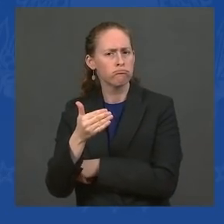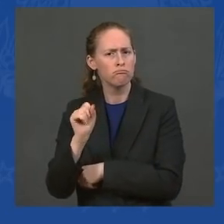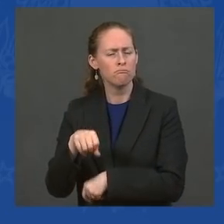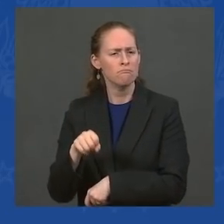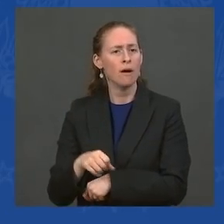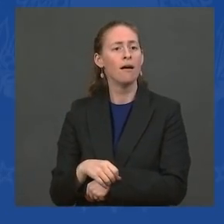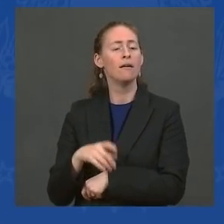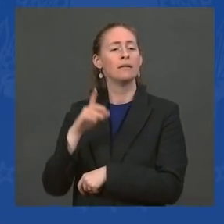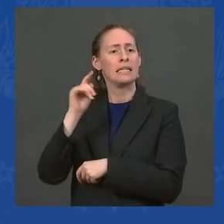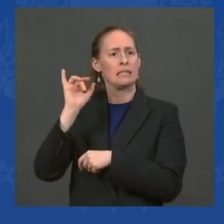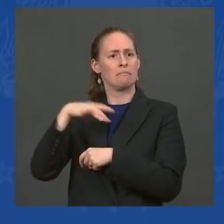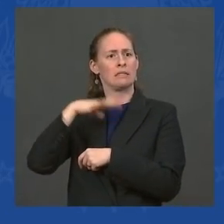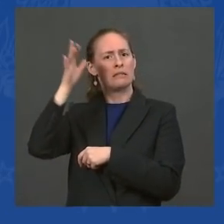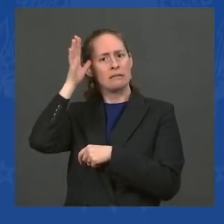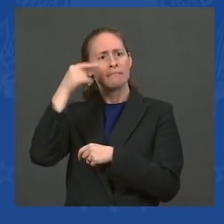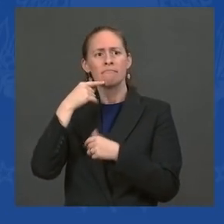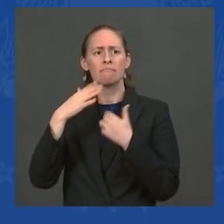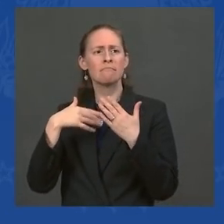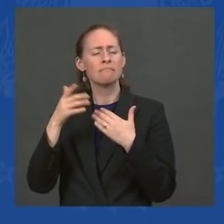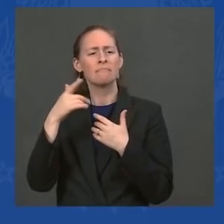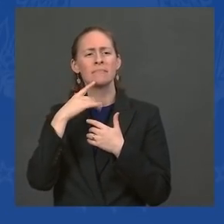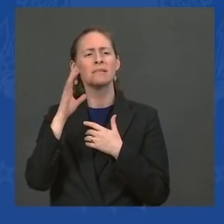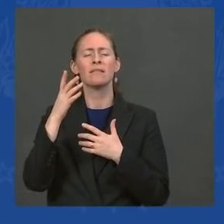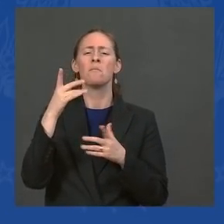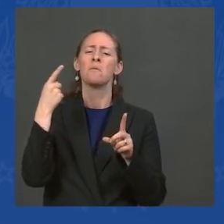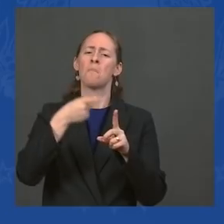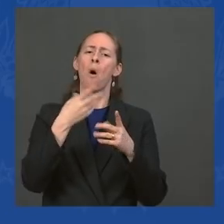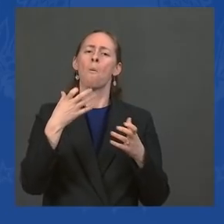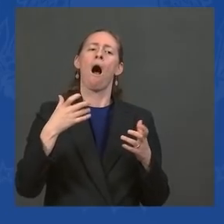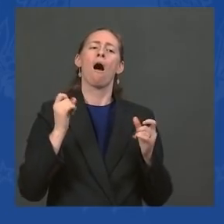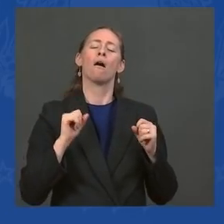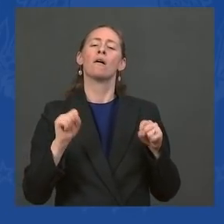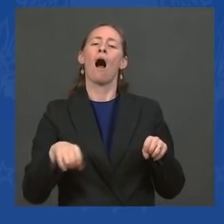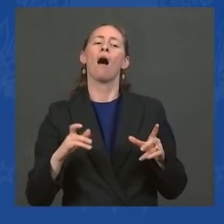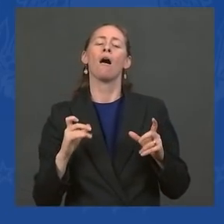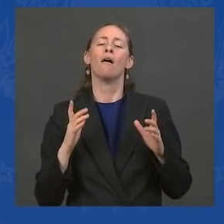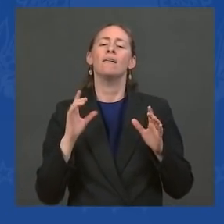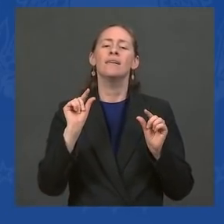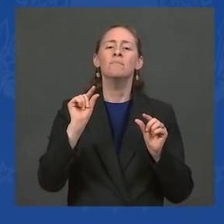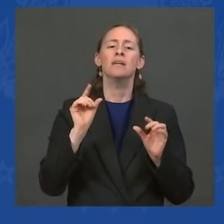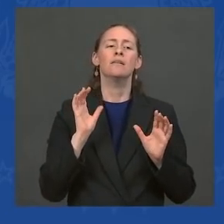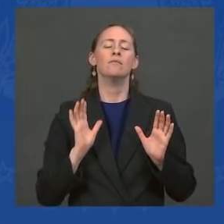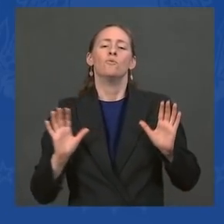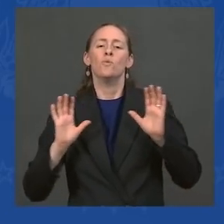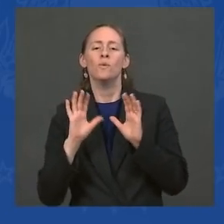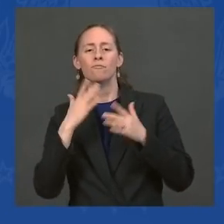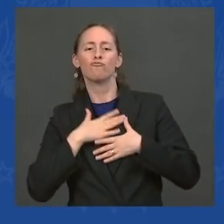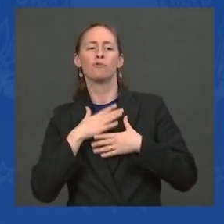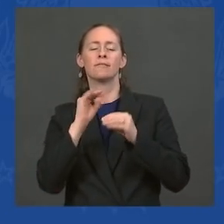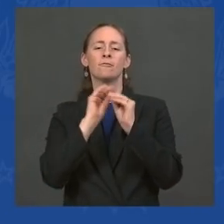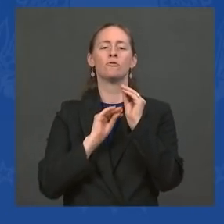"Everybody is entitled to just a little bit of breathing room. Just a little bit." A little bit of breathing room.